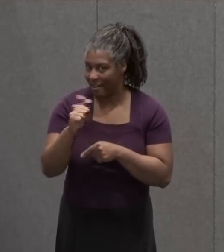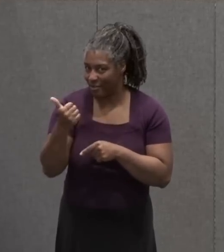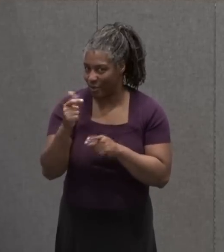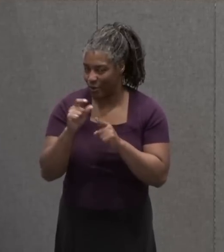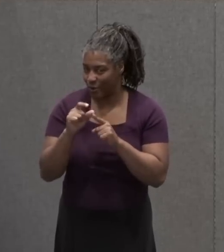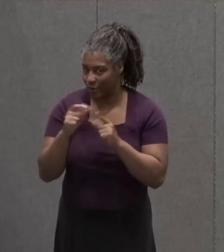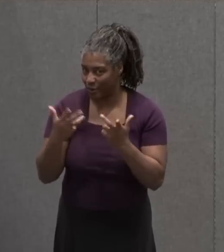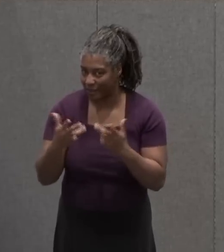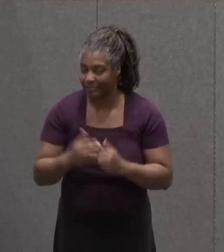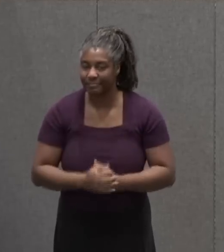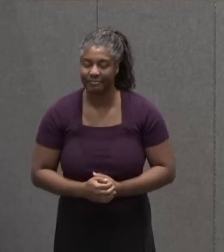with this word